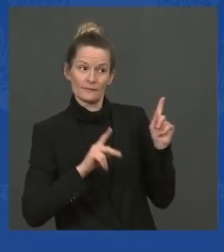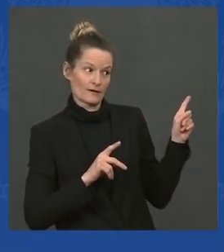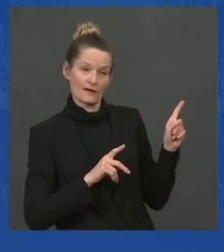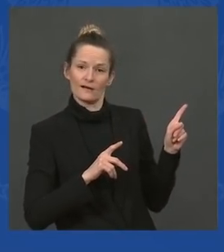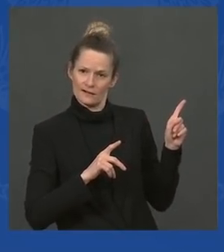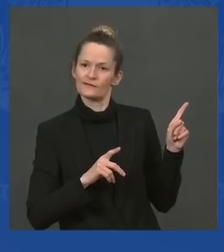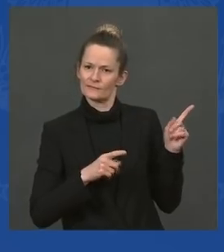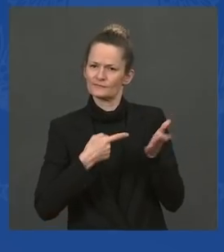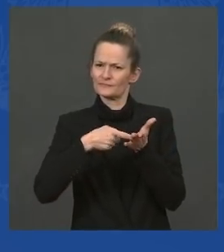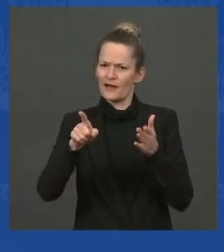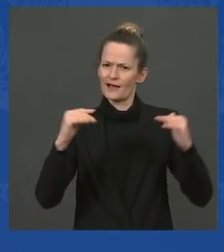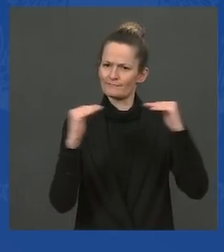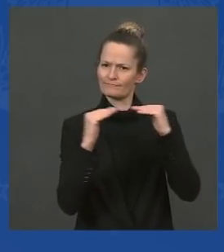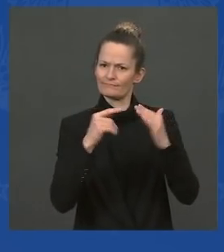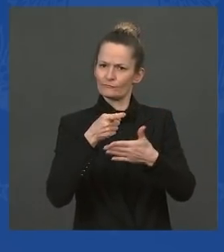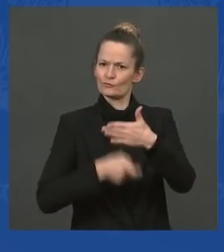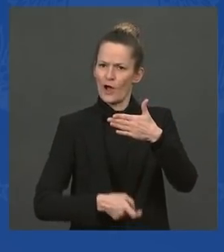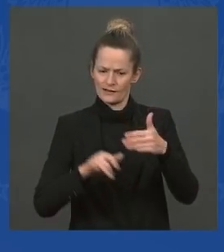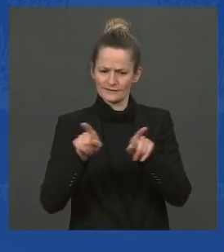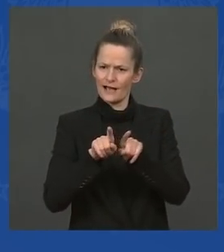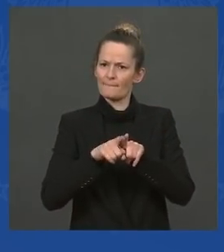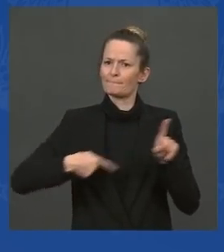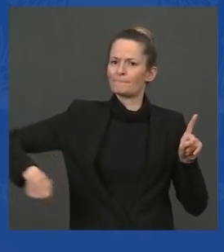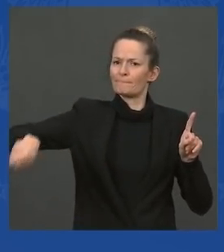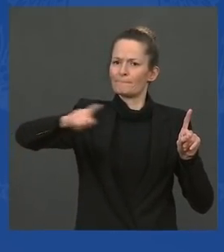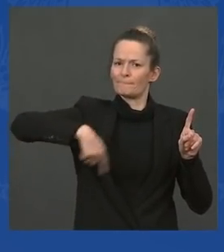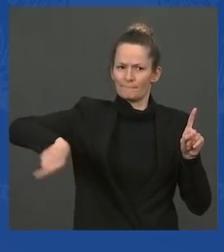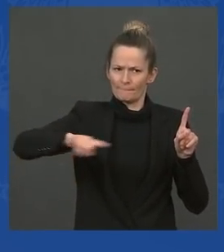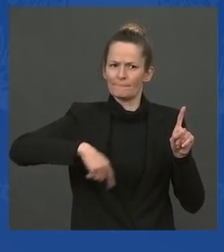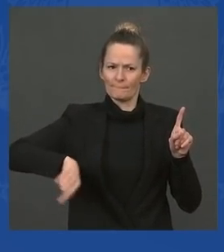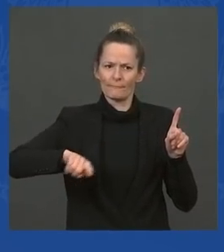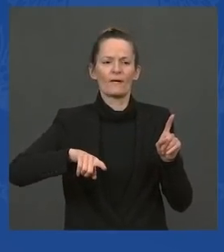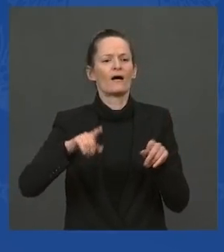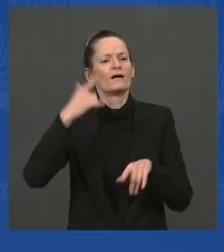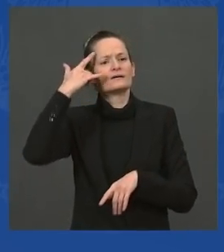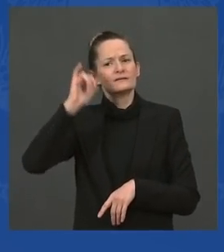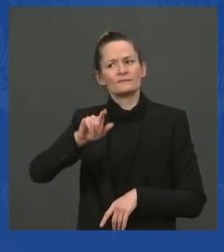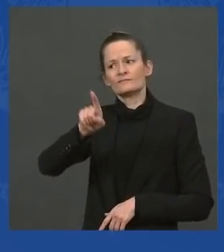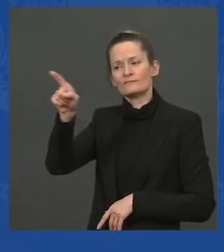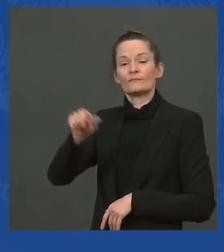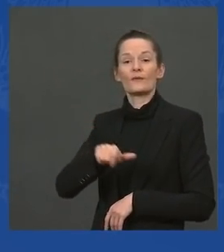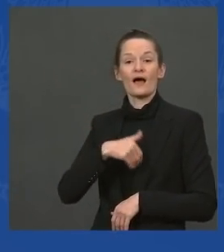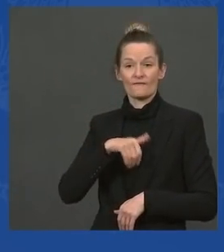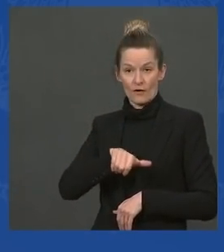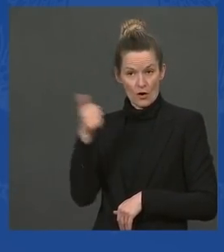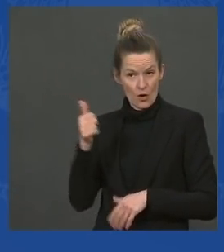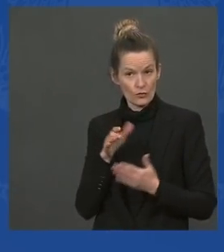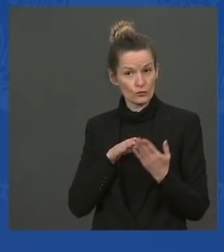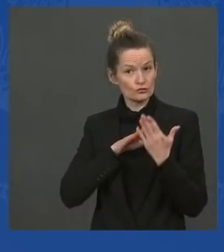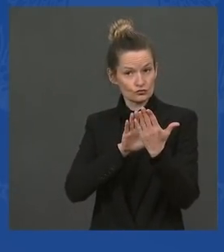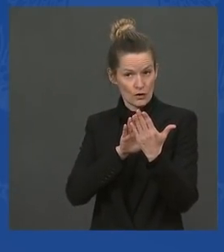I also want to briefly address one myth about inflated gas prices: They are not due to environmental measures.